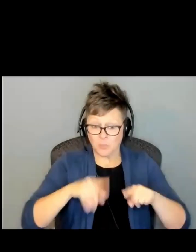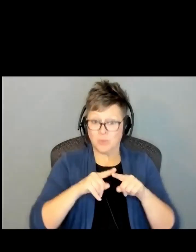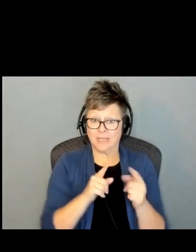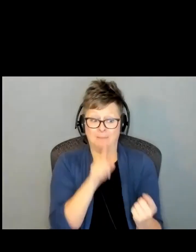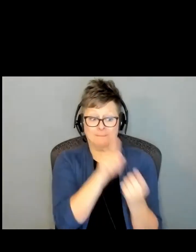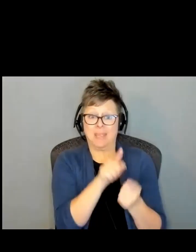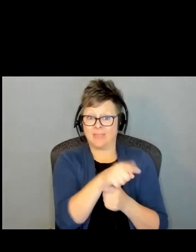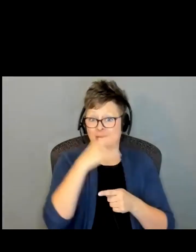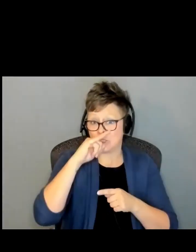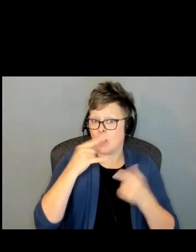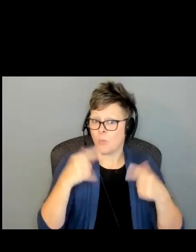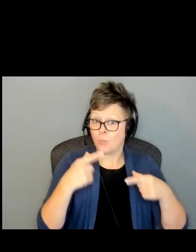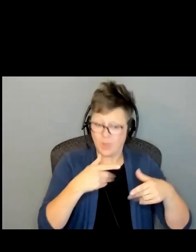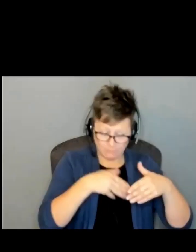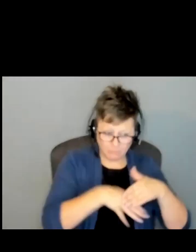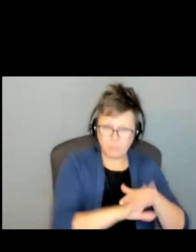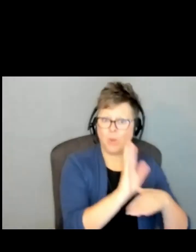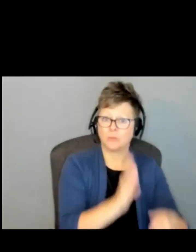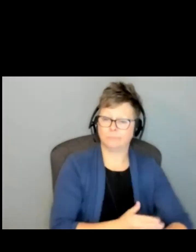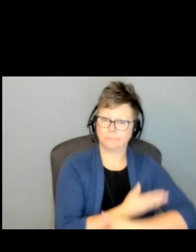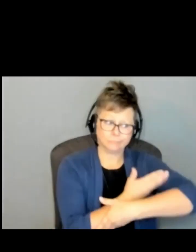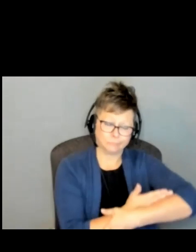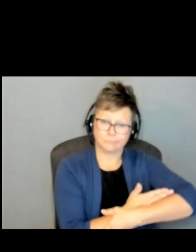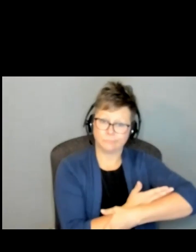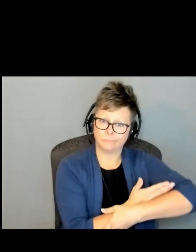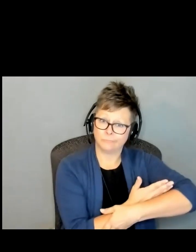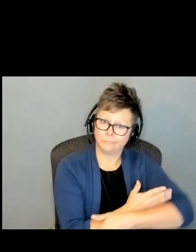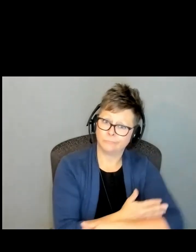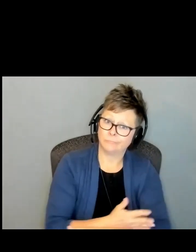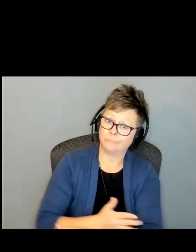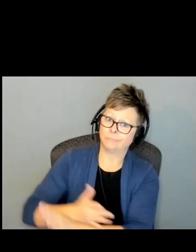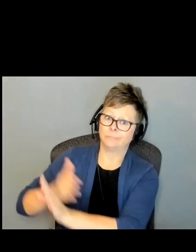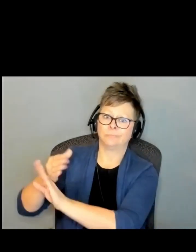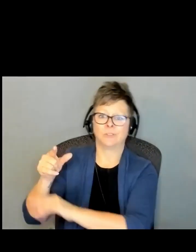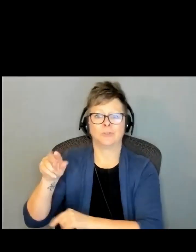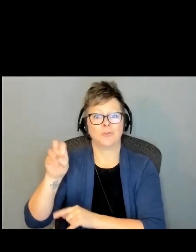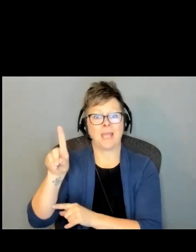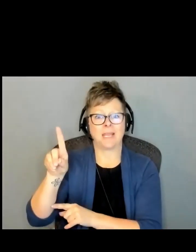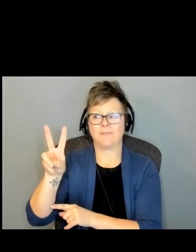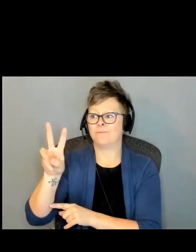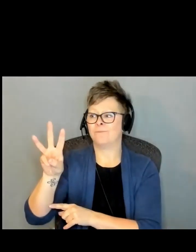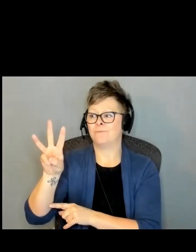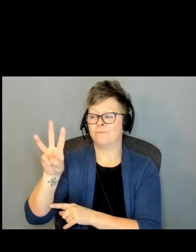and maternal delivery unit, all the way when you look at Grandview, they are not leaving the kids.